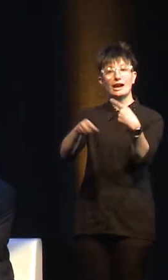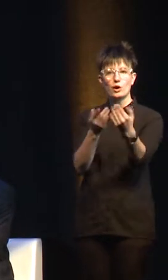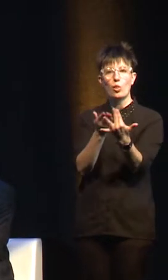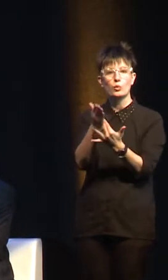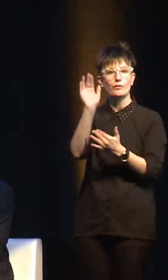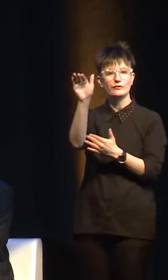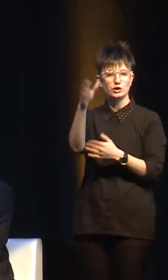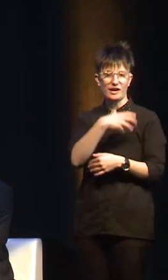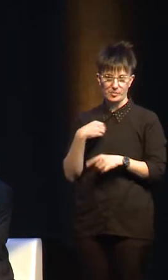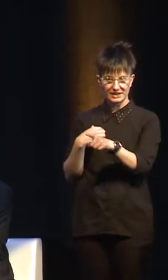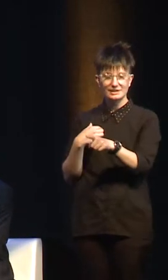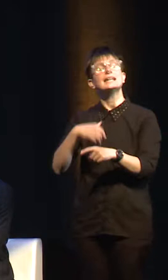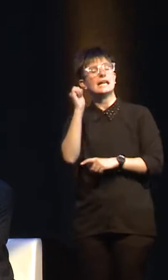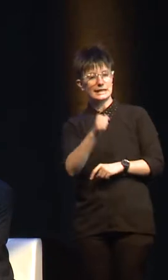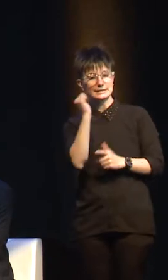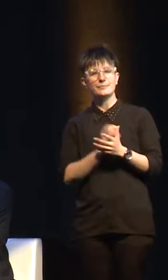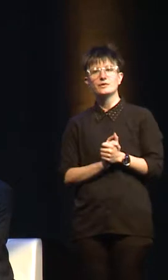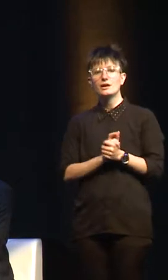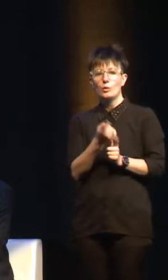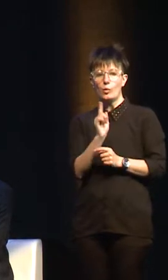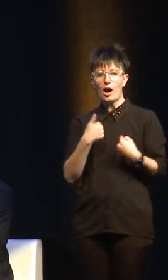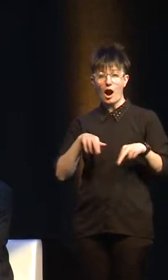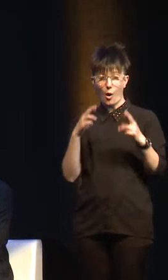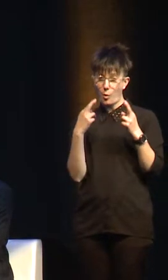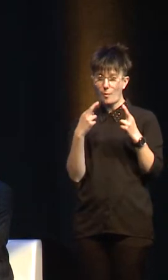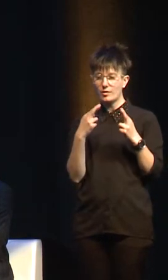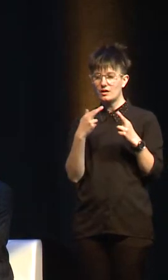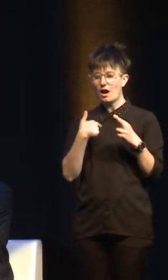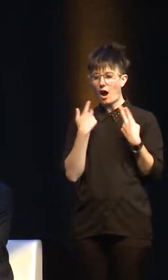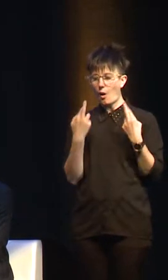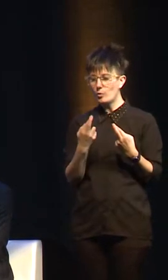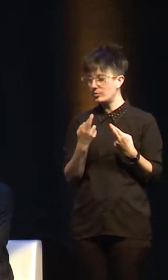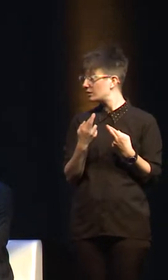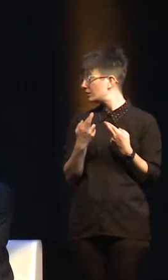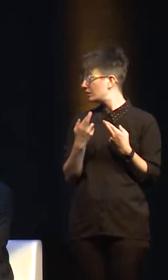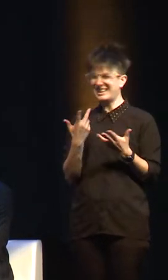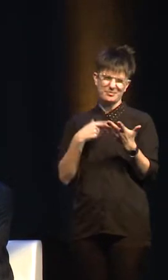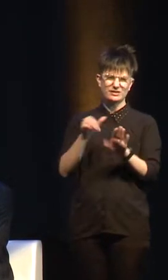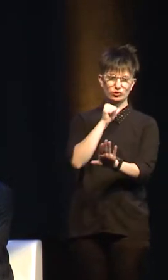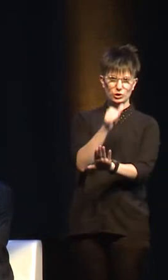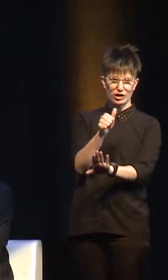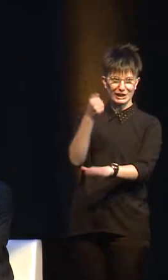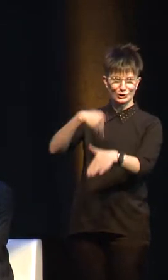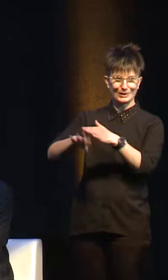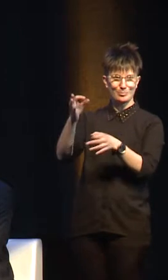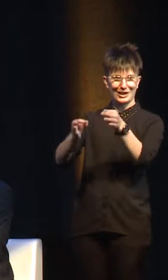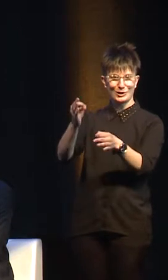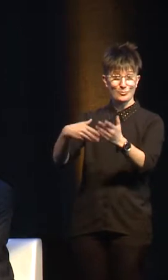hope and it is unusual in the political process but I hope that the kind of good faith bipartisanship